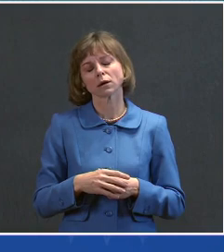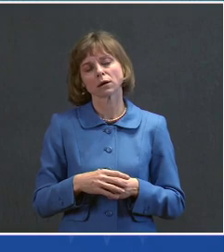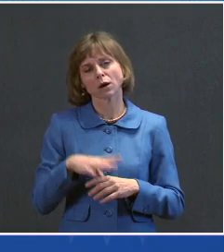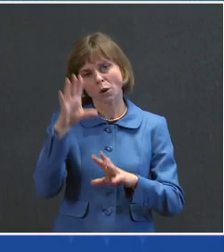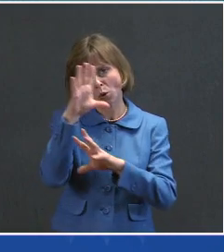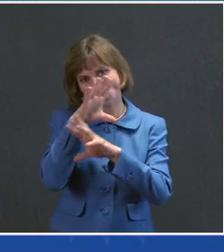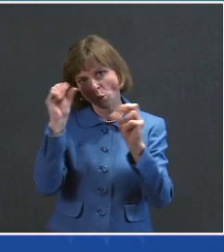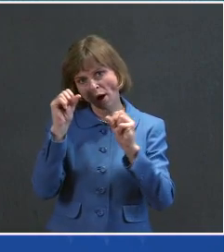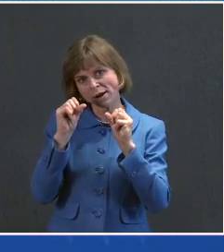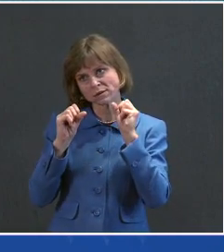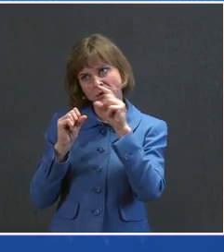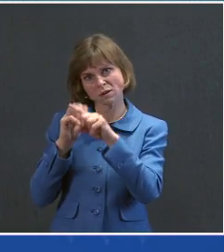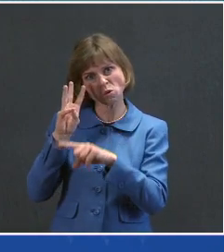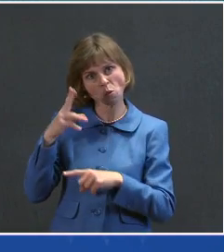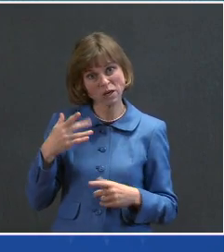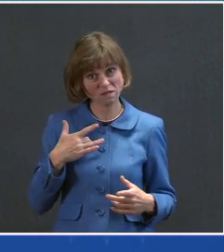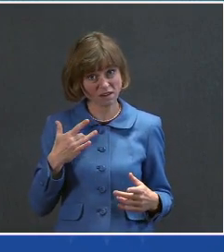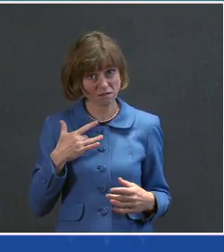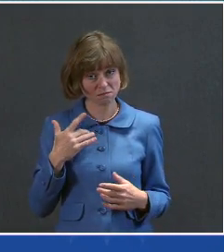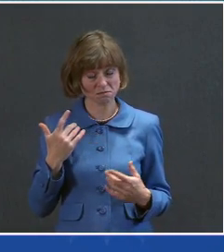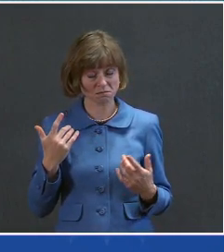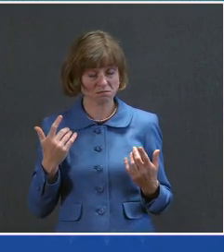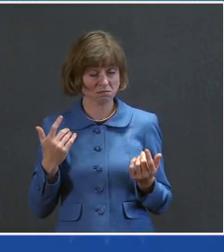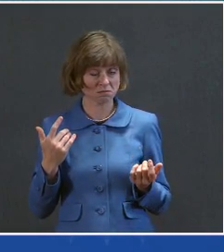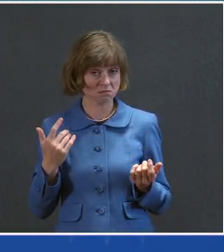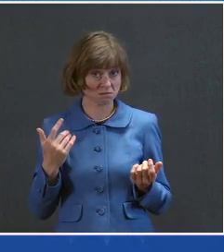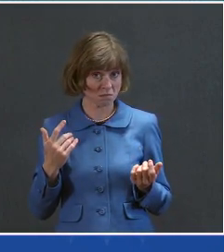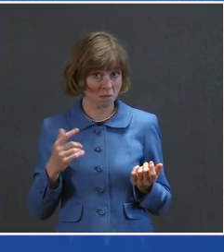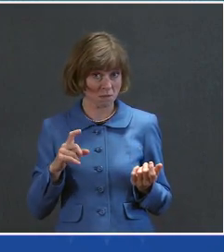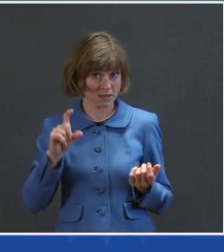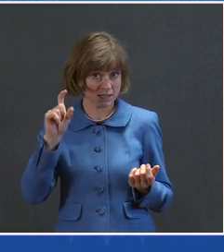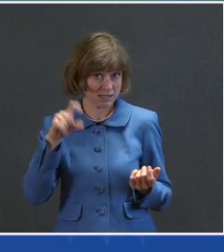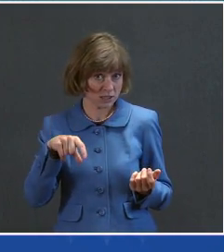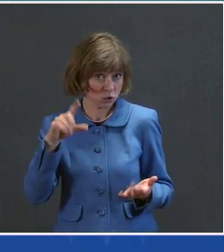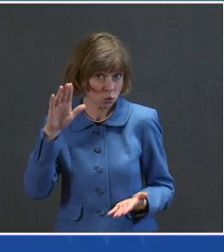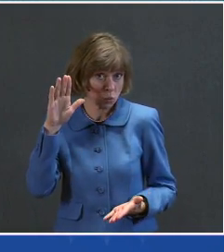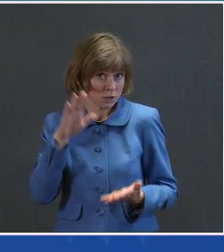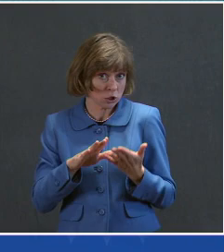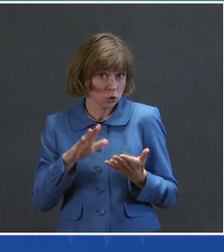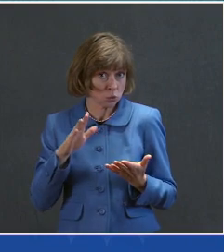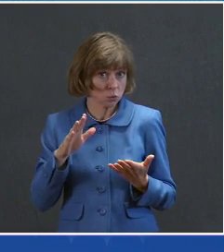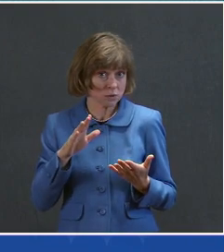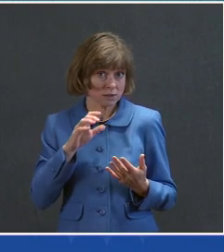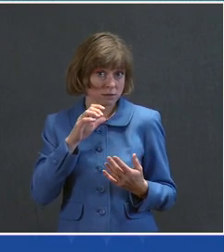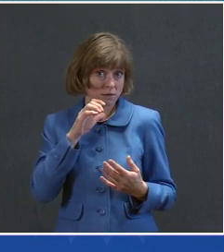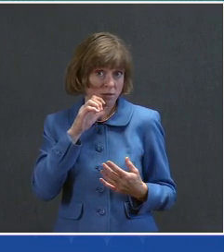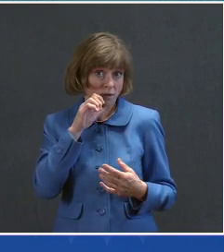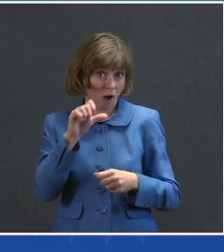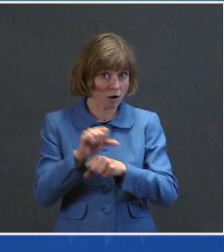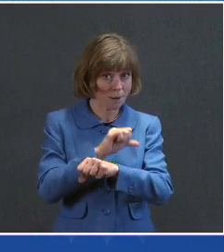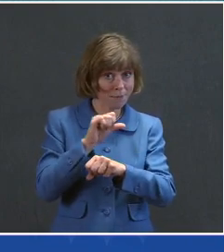feel any need to perhaps reduce the unemployment benefits in the bill? As you're aware, you know,